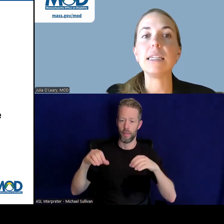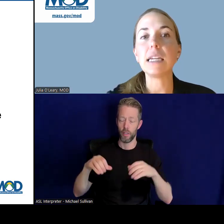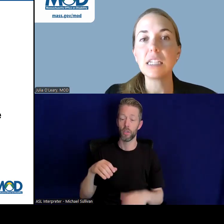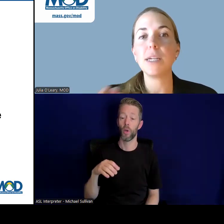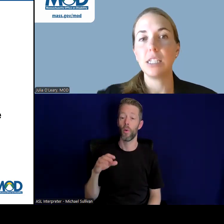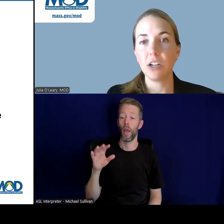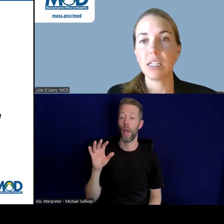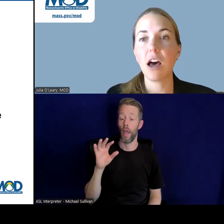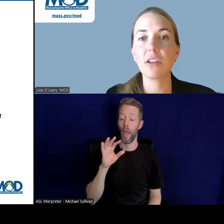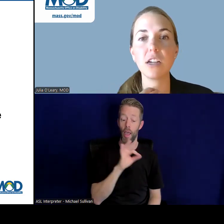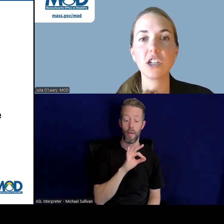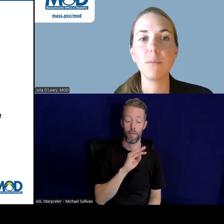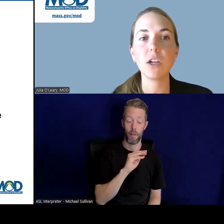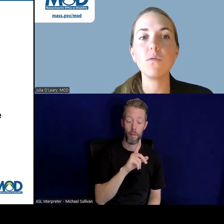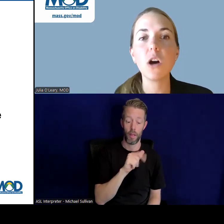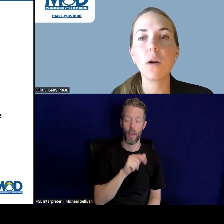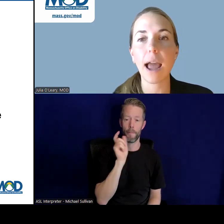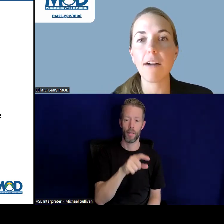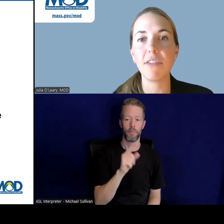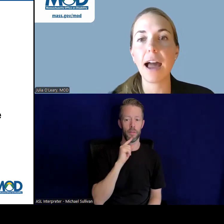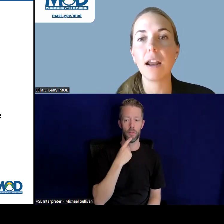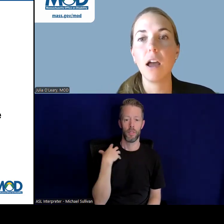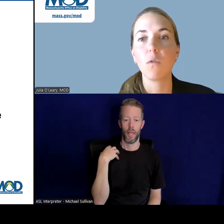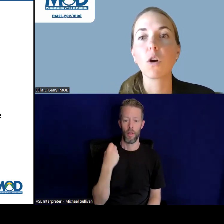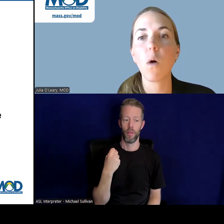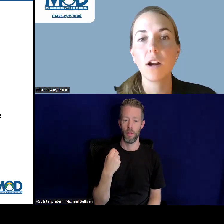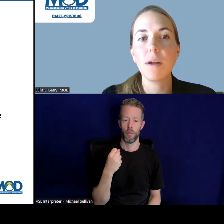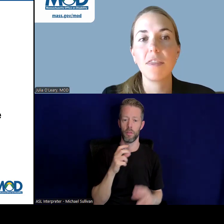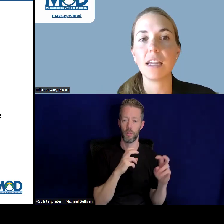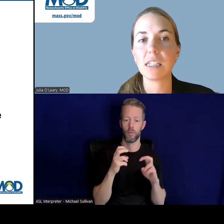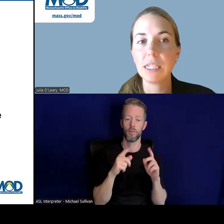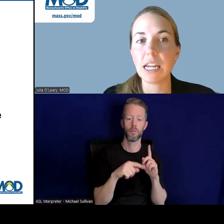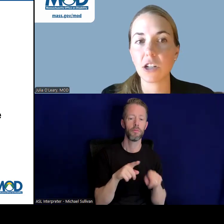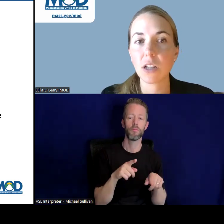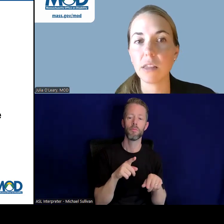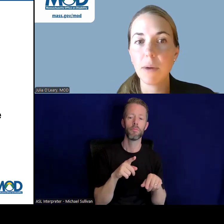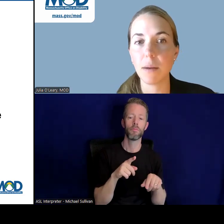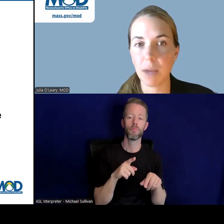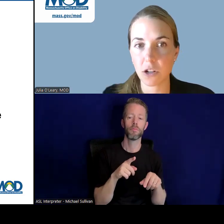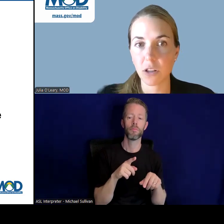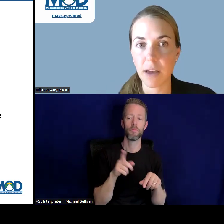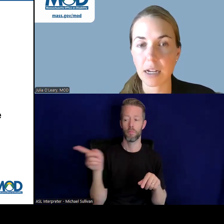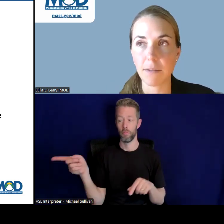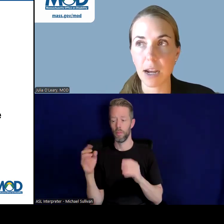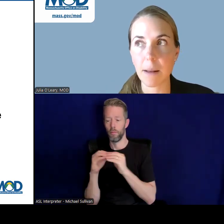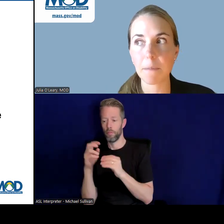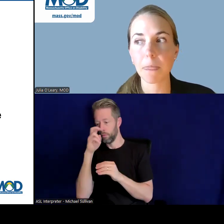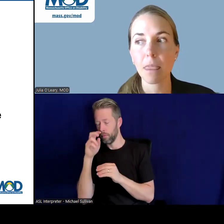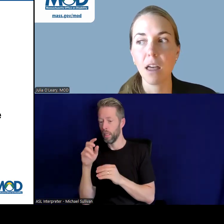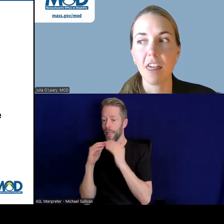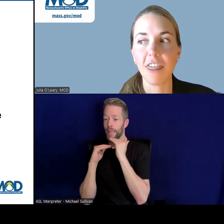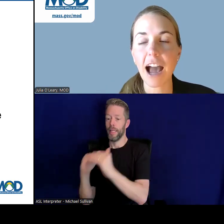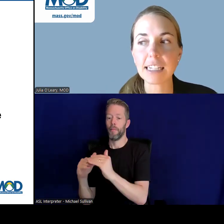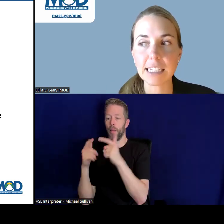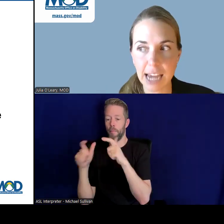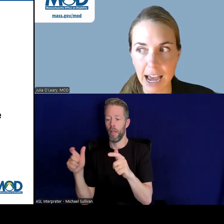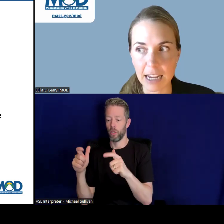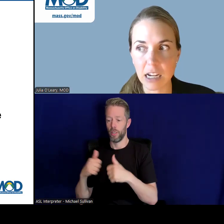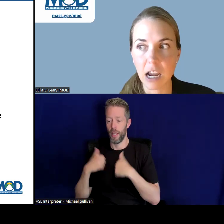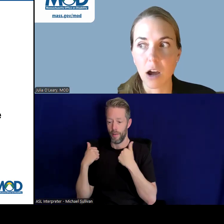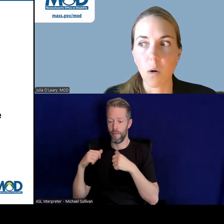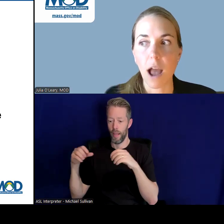So, for FMLA, it needs to be a serious health condition, but you don't have that requirement that it's substantially limit a major life activity.